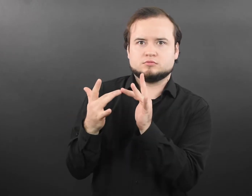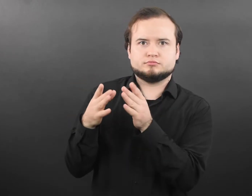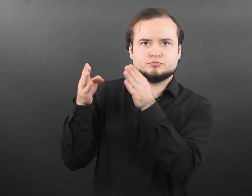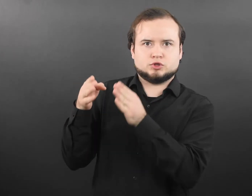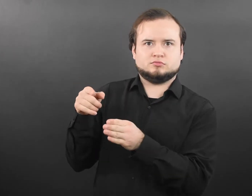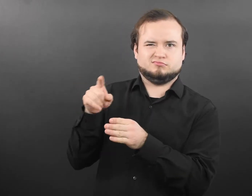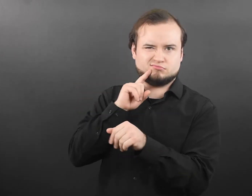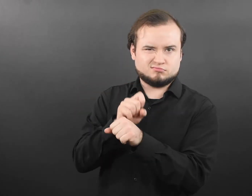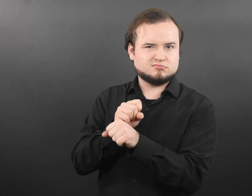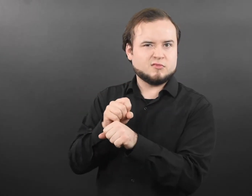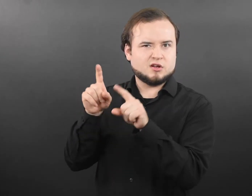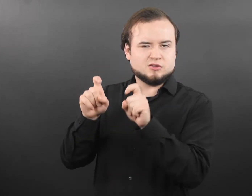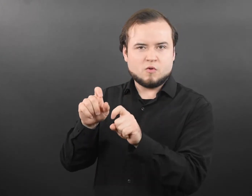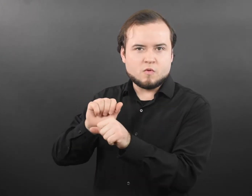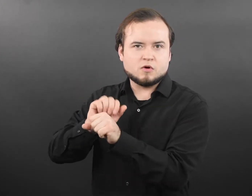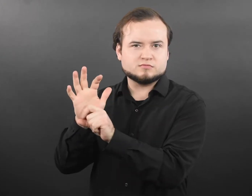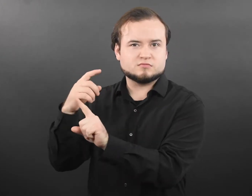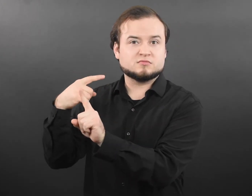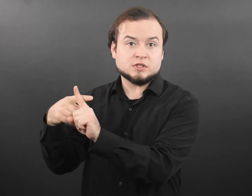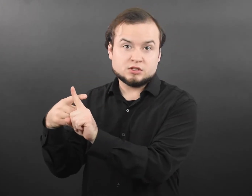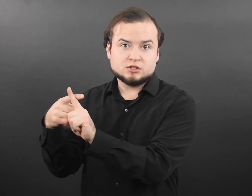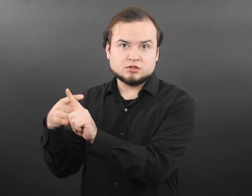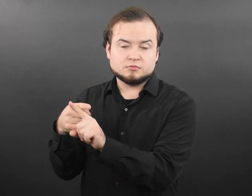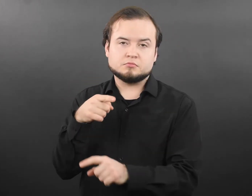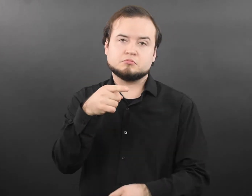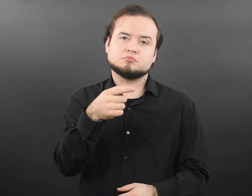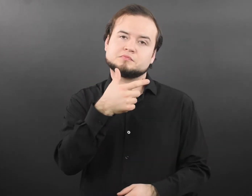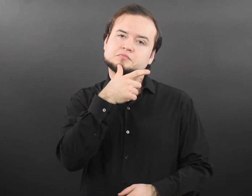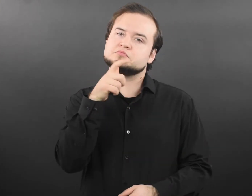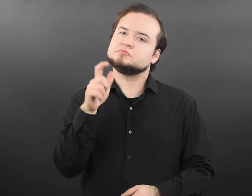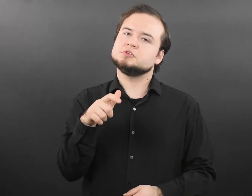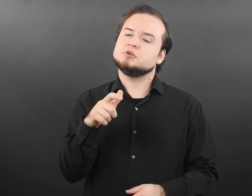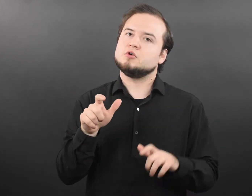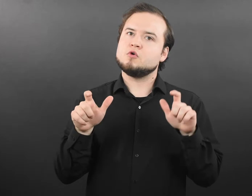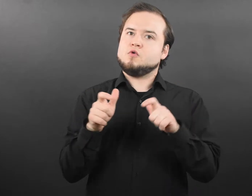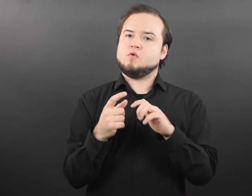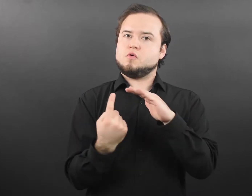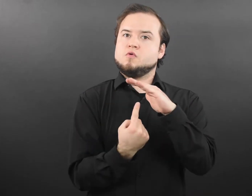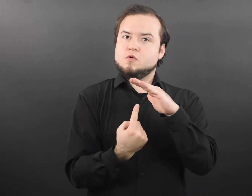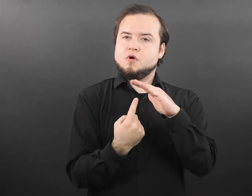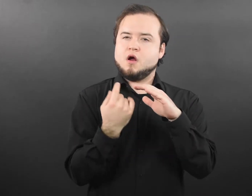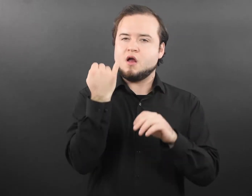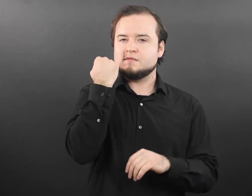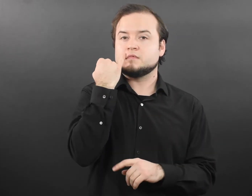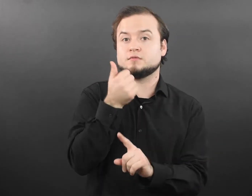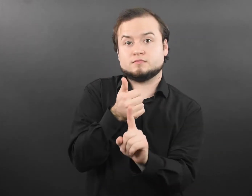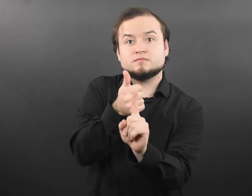with COVID-19, you do not need to quarantine if: